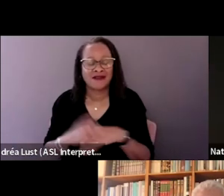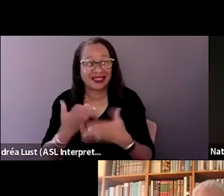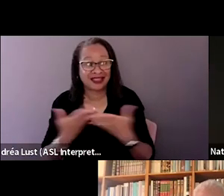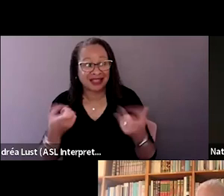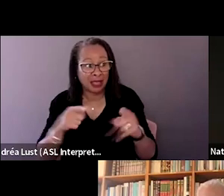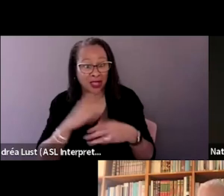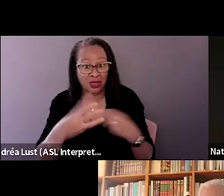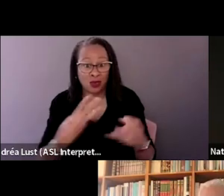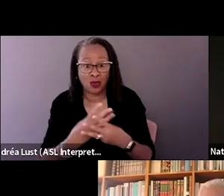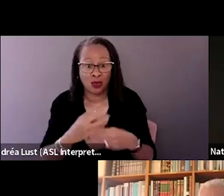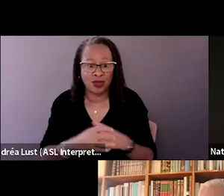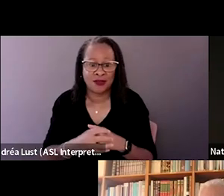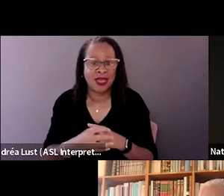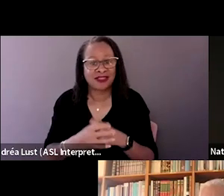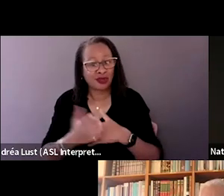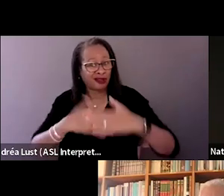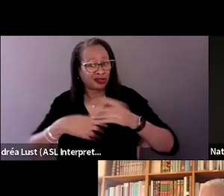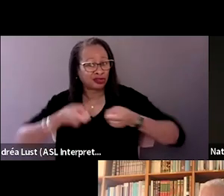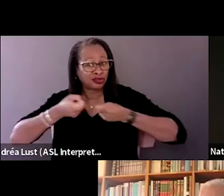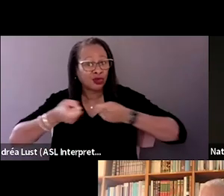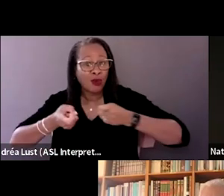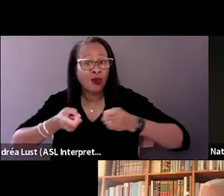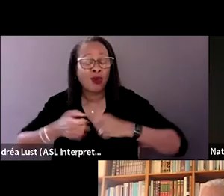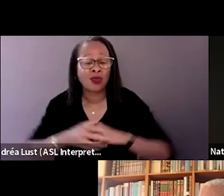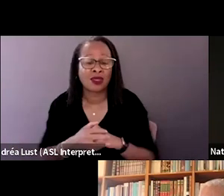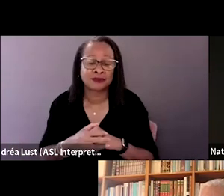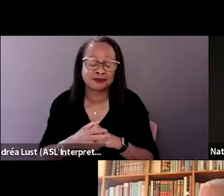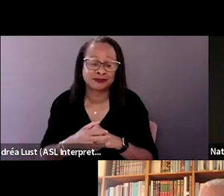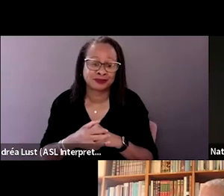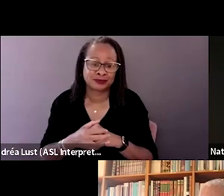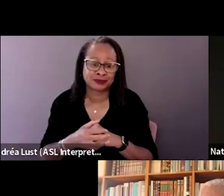are under control and today we have internet.